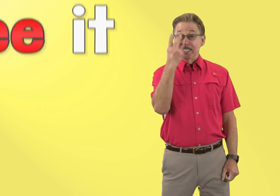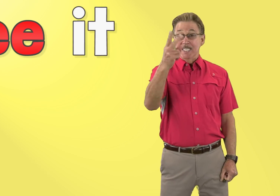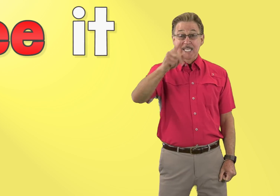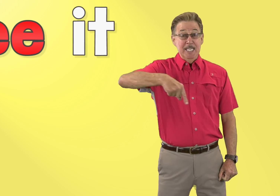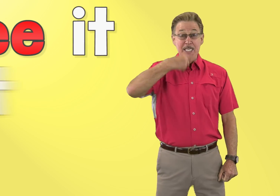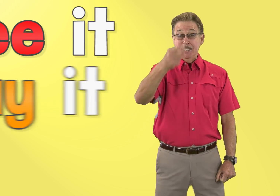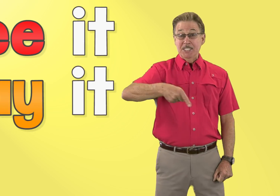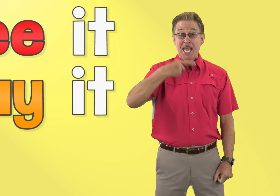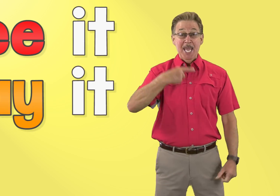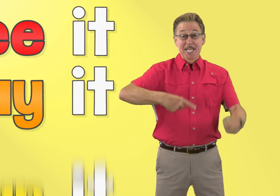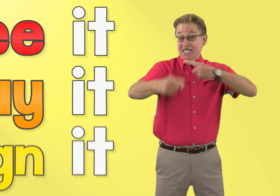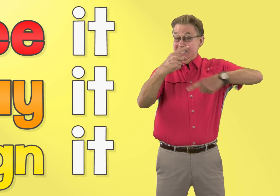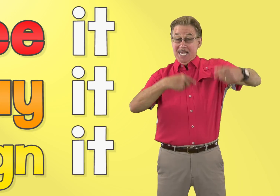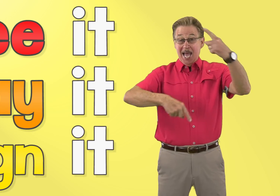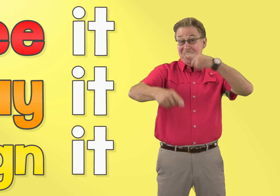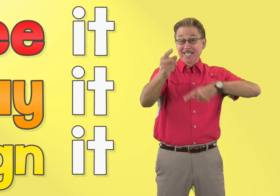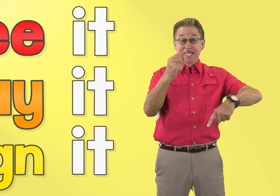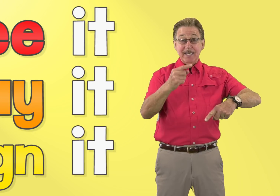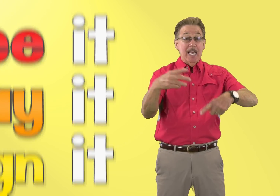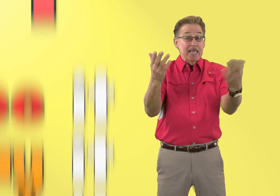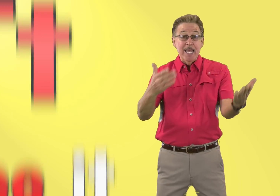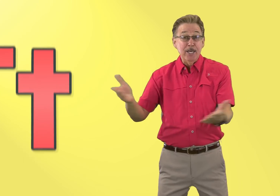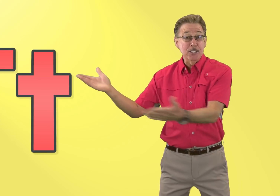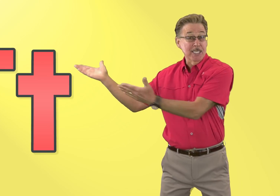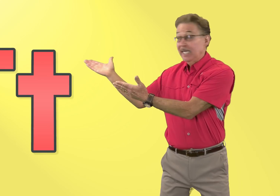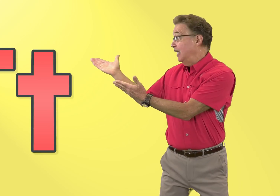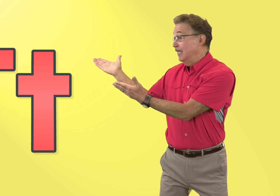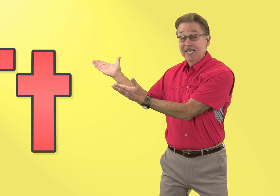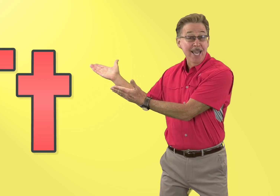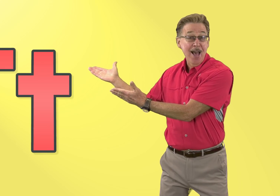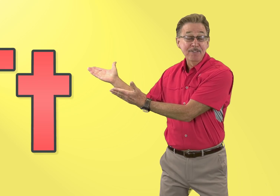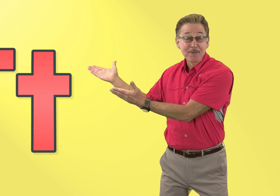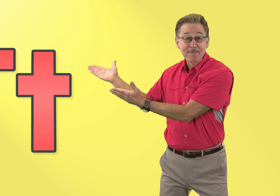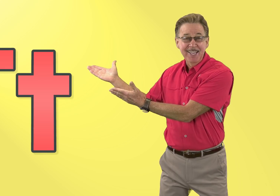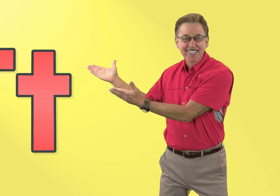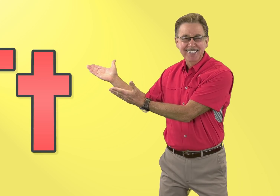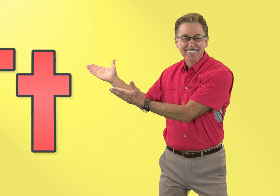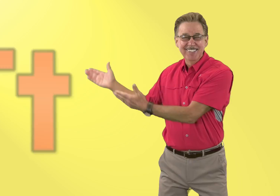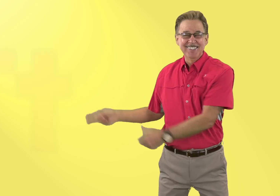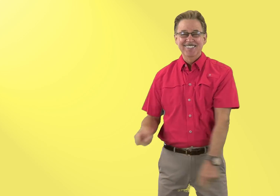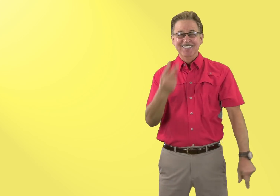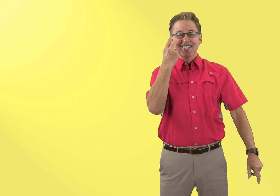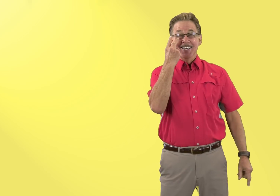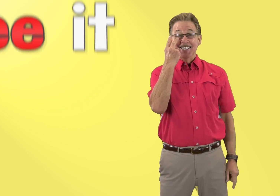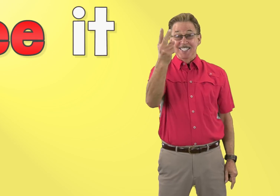See it, Say it, Sign it Letter T t in the alphabet